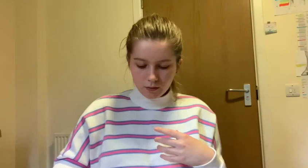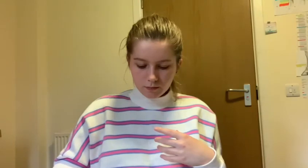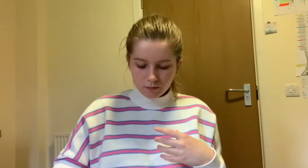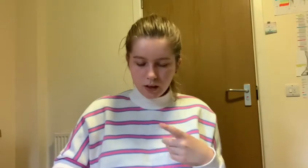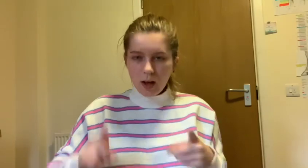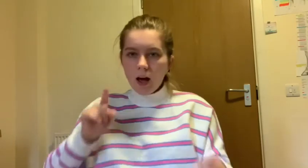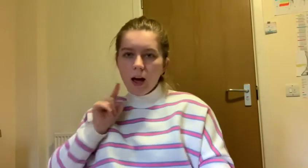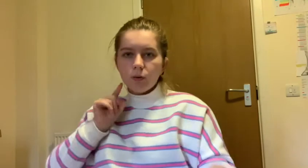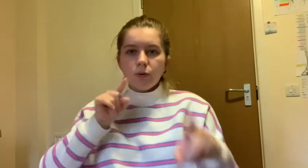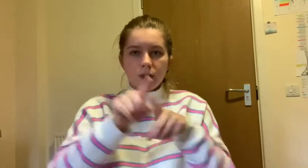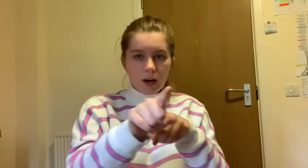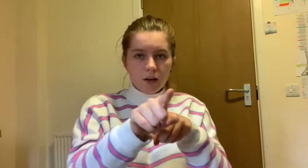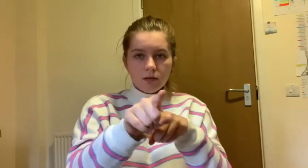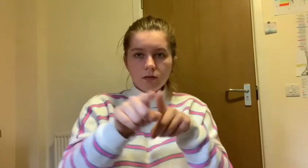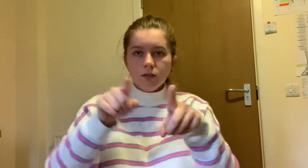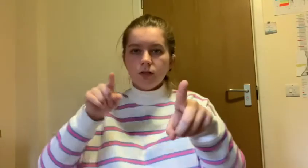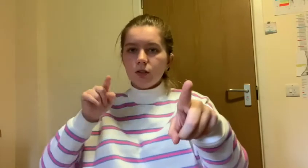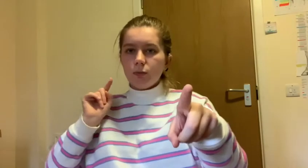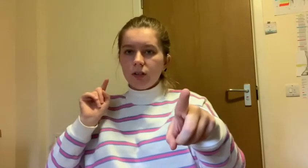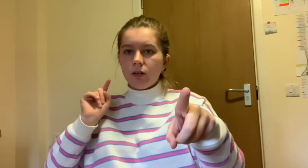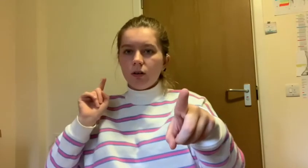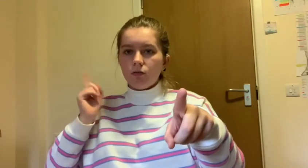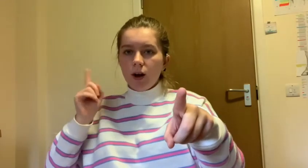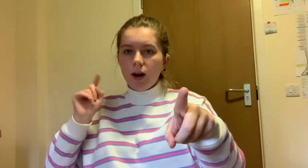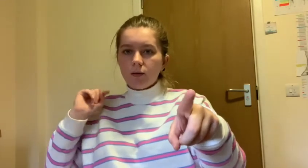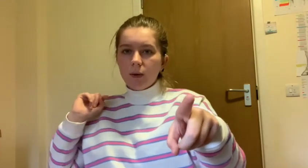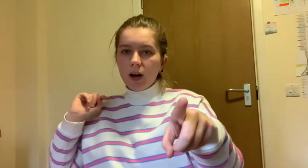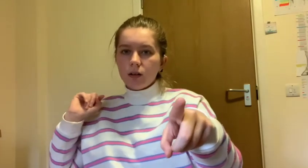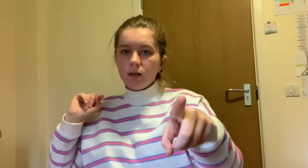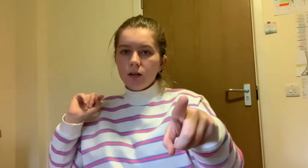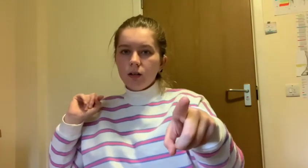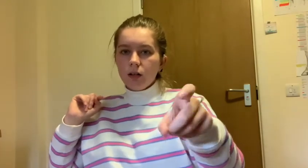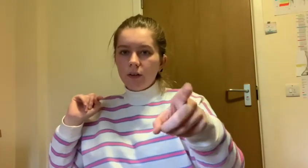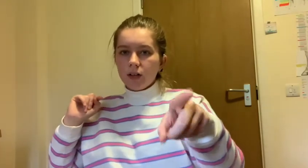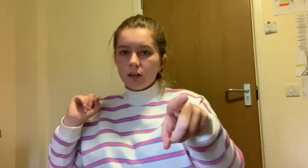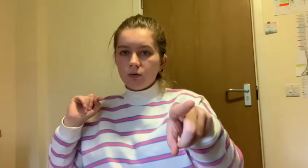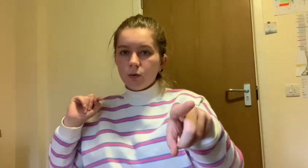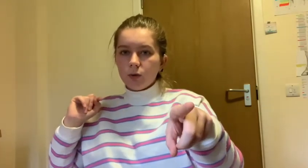"How you dare" so you bring your right hand back and your left hand forward